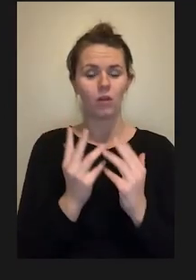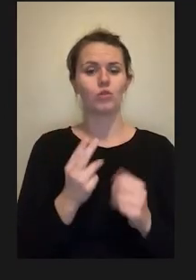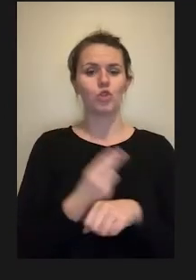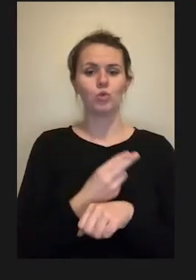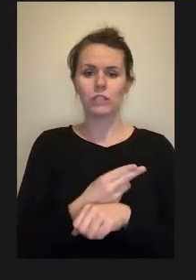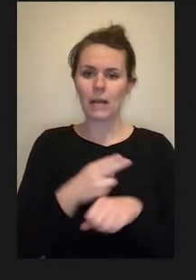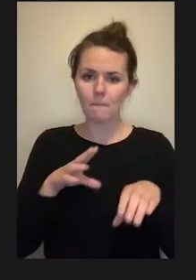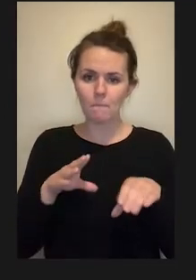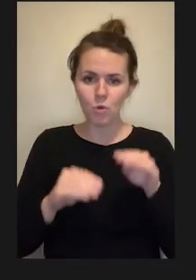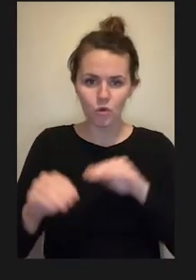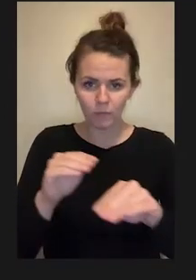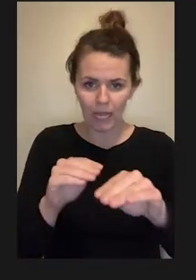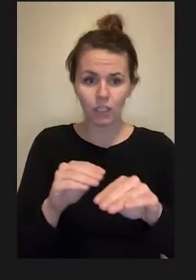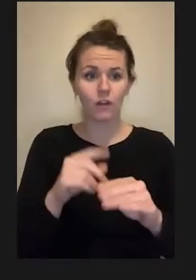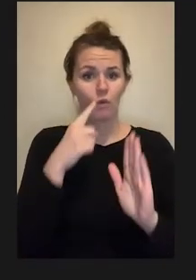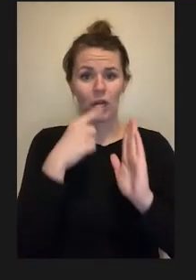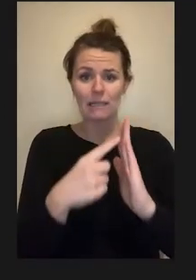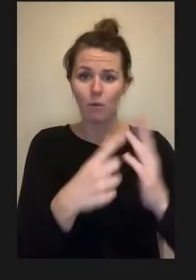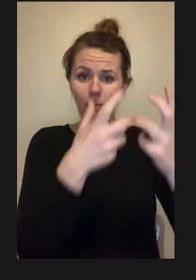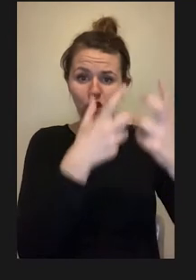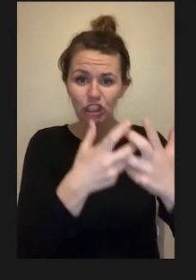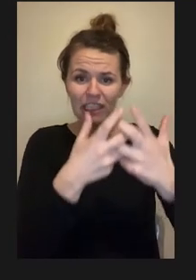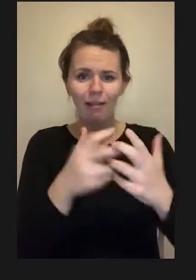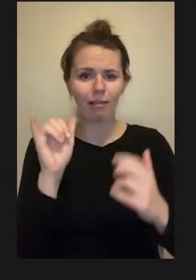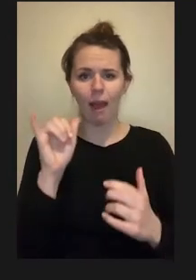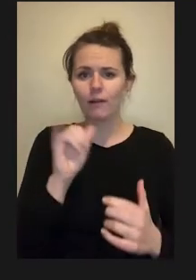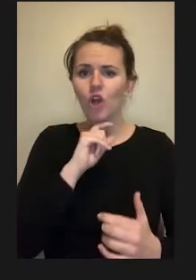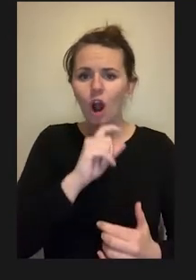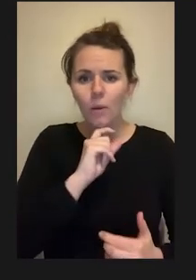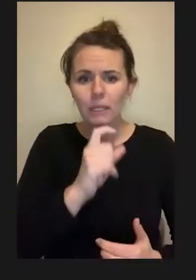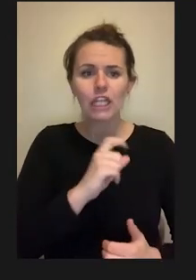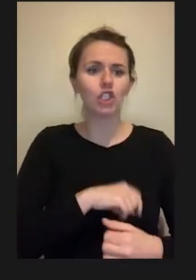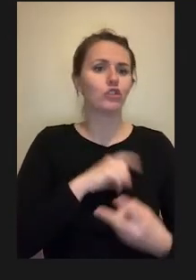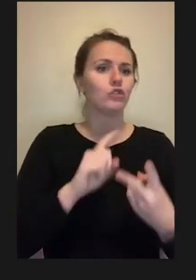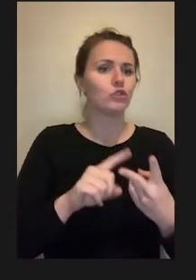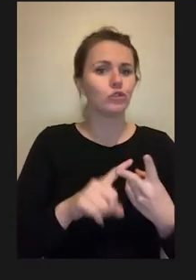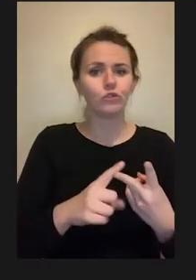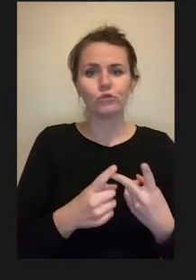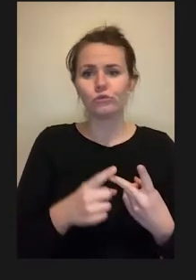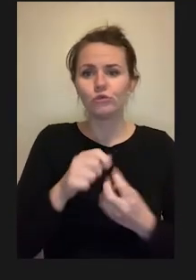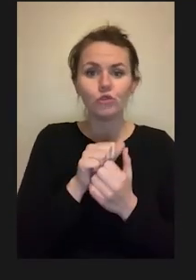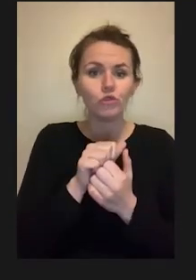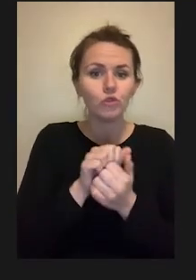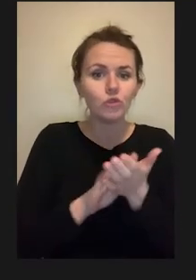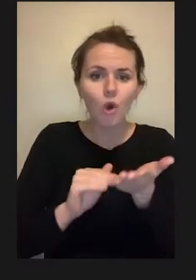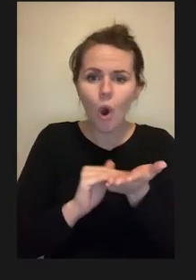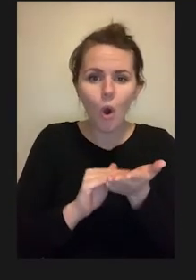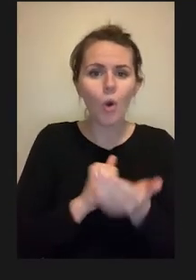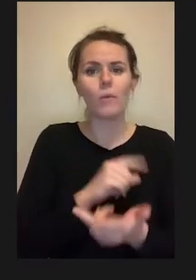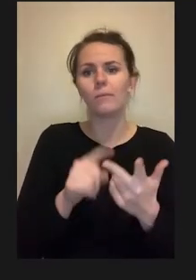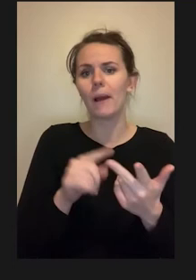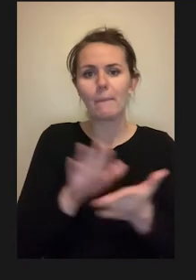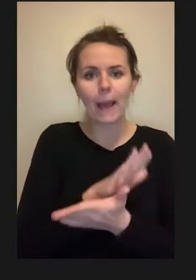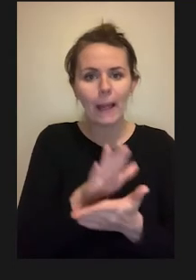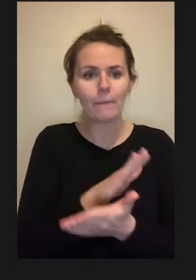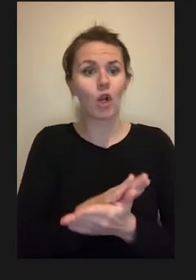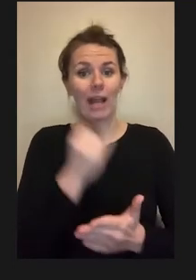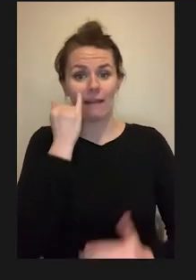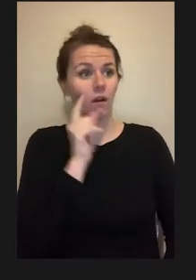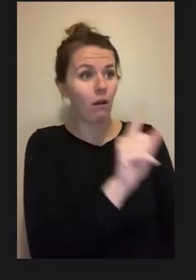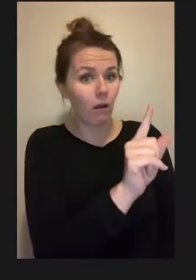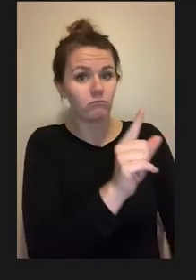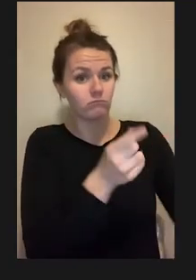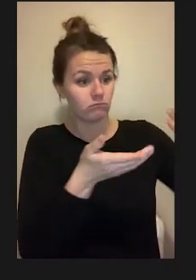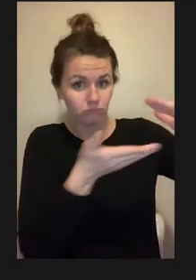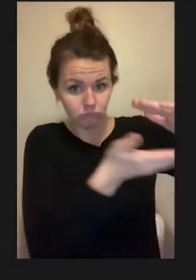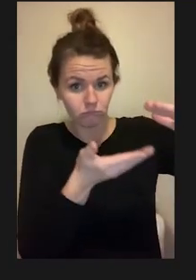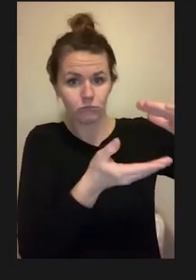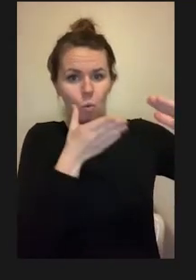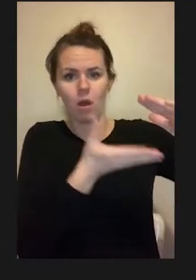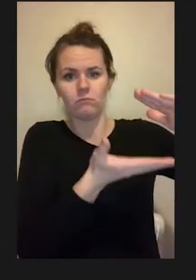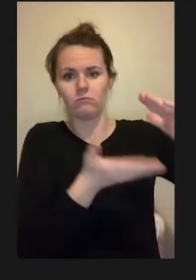containers for receptacles, for sharps disposal, for waste, for soap and paper towel dispensers.